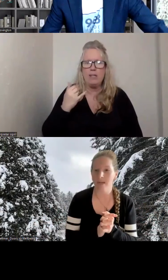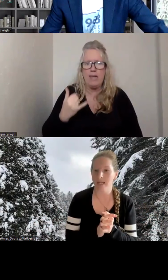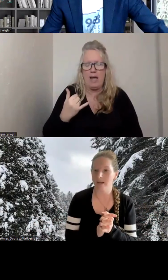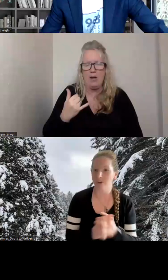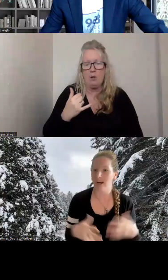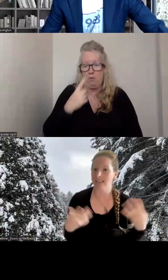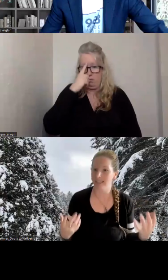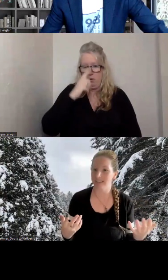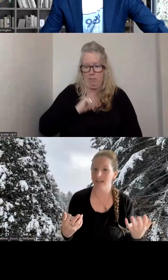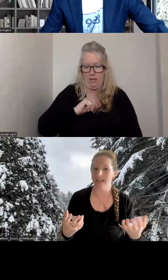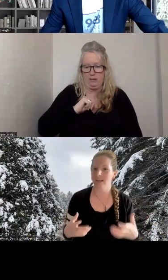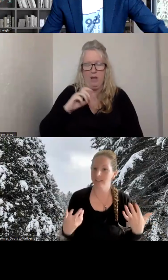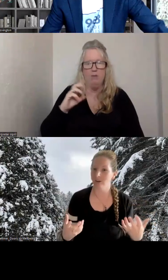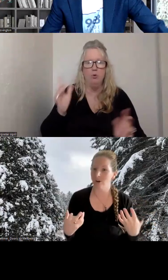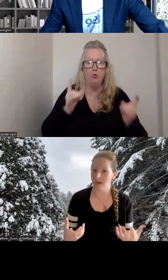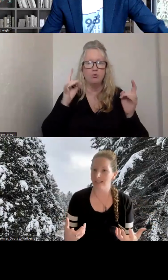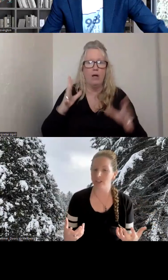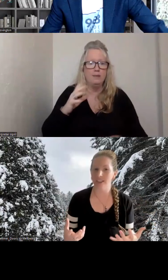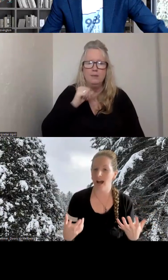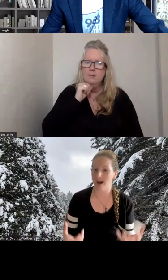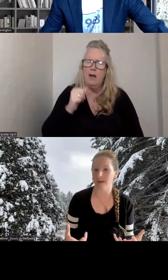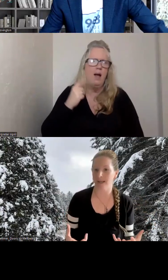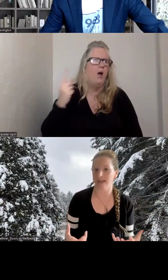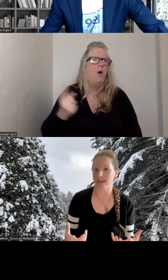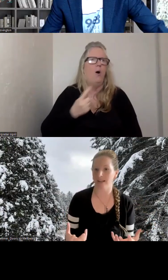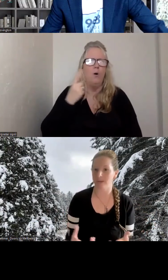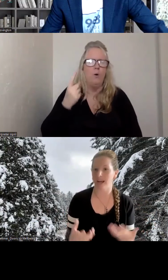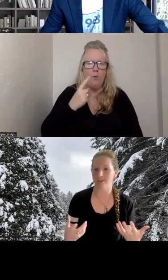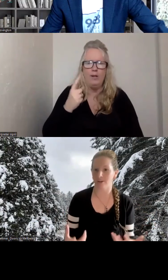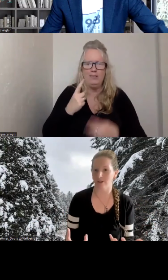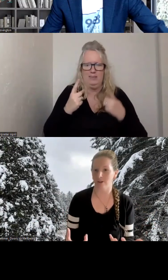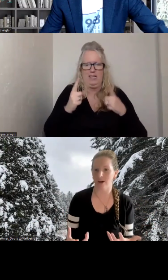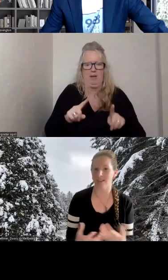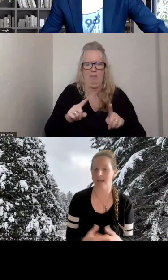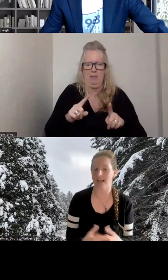FOR ME, CRISIS DOES NOT HAPPEN IN THE BEHAVIORAL HEALTH SETTING.